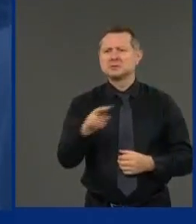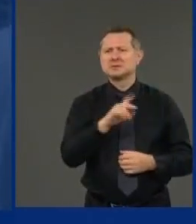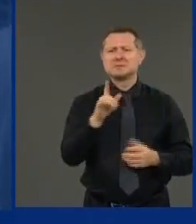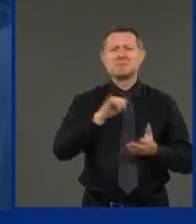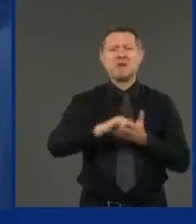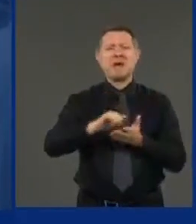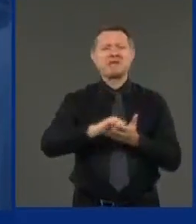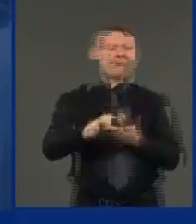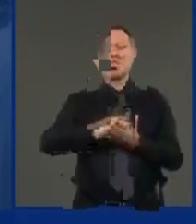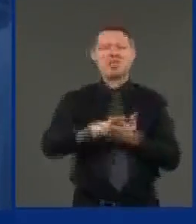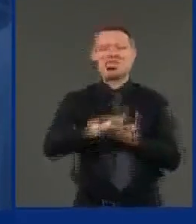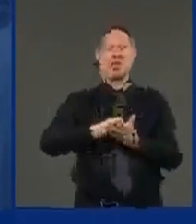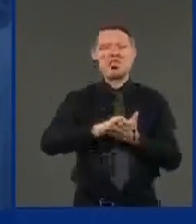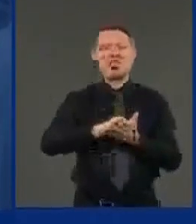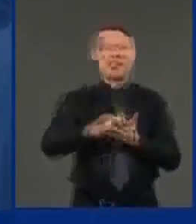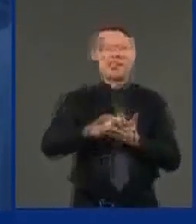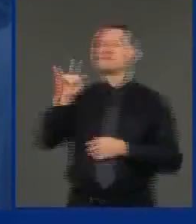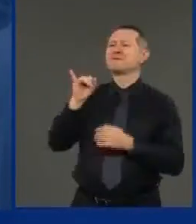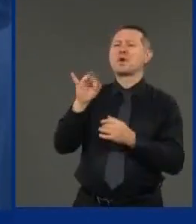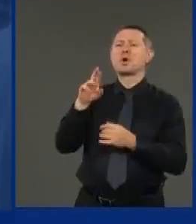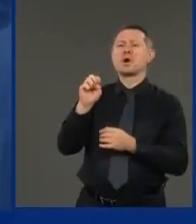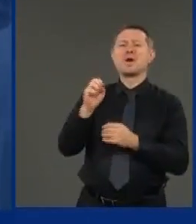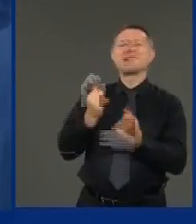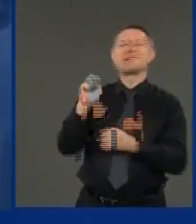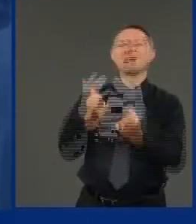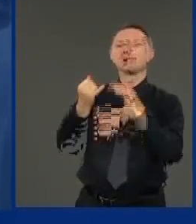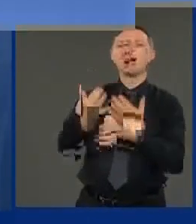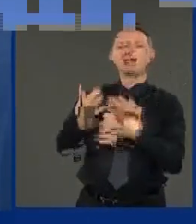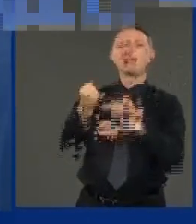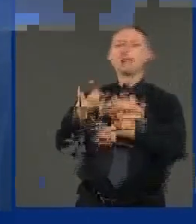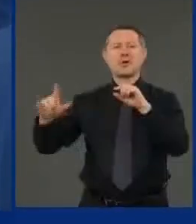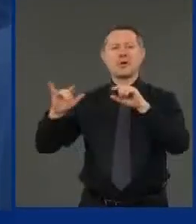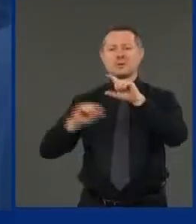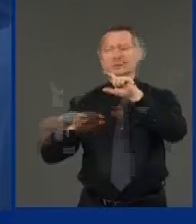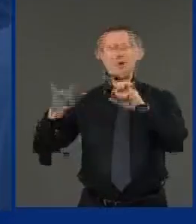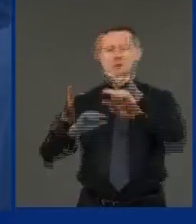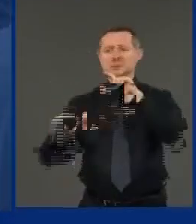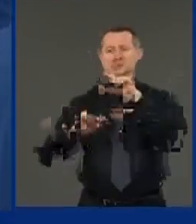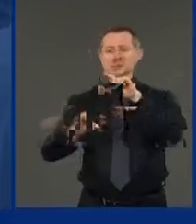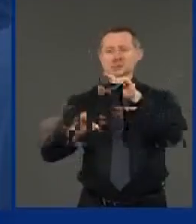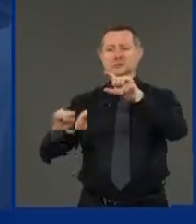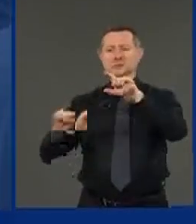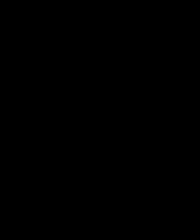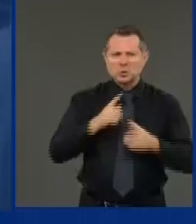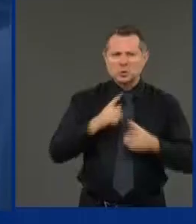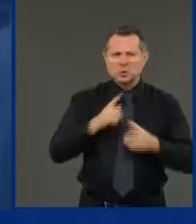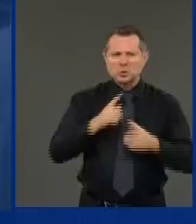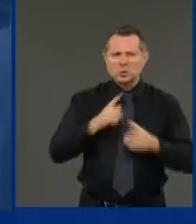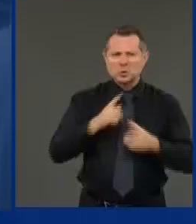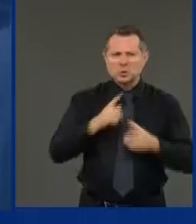THAT ARE NOT SOCIALLY DISTANT, SEE IT IN MANHATTAN, YOU SEE IT